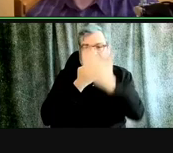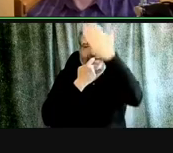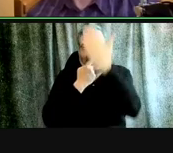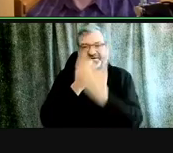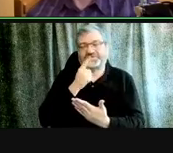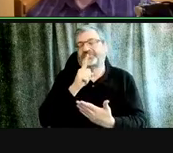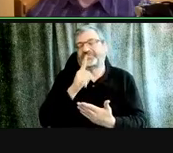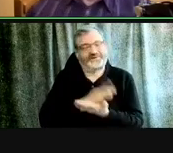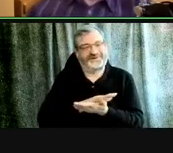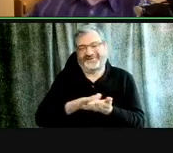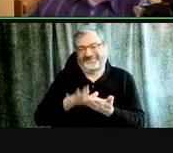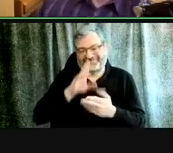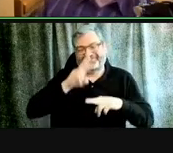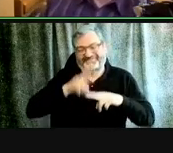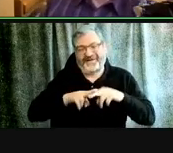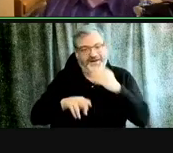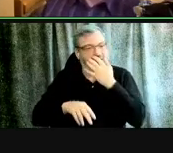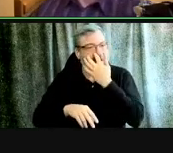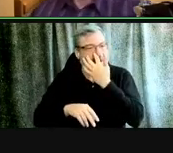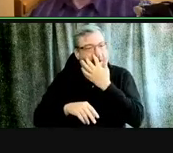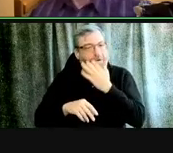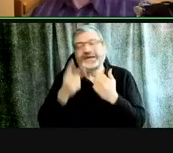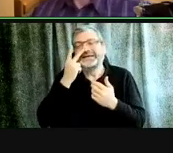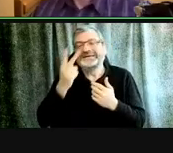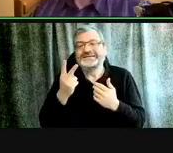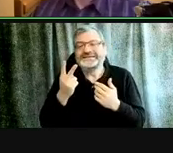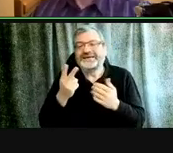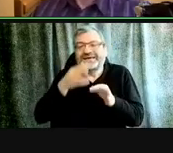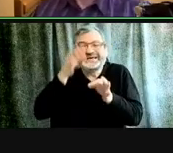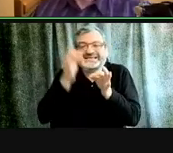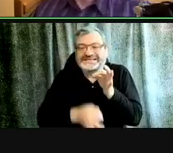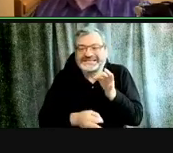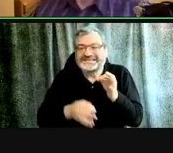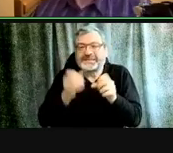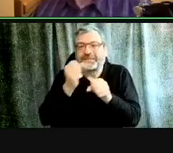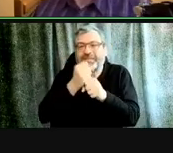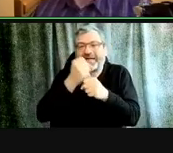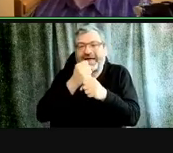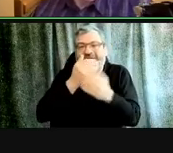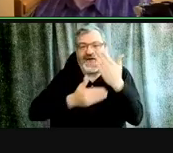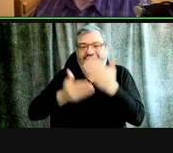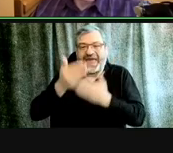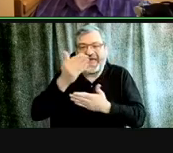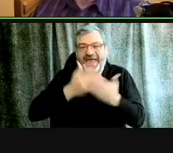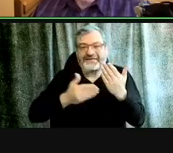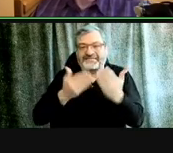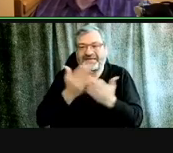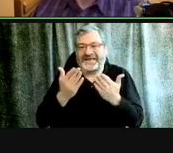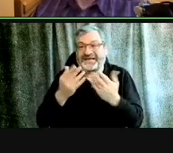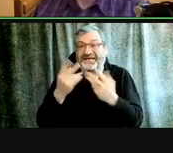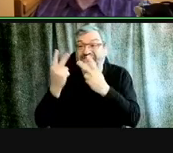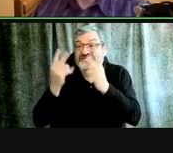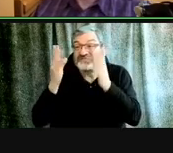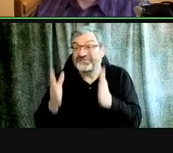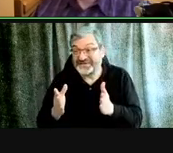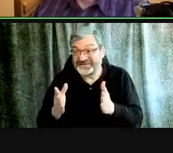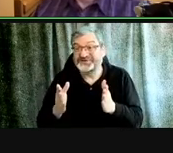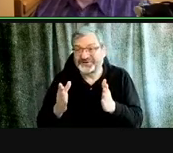It was so fun to see these simple hand made objects by people, by visitors actually with these other sacred objects.